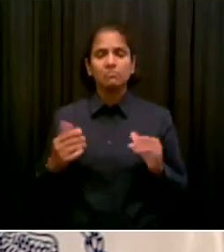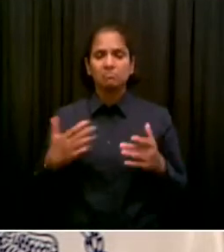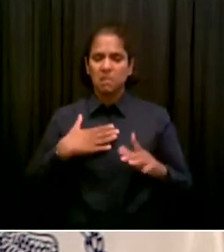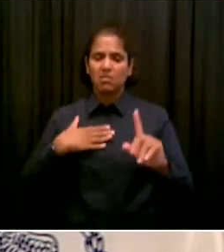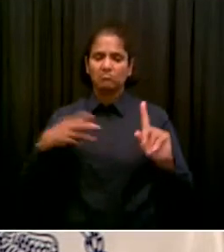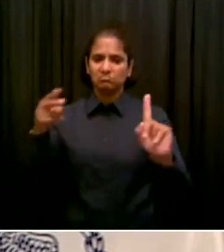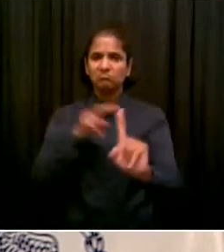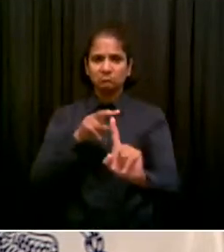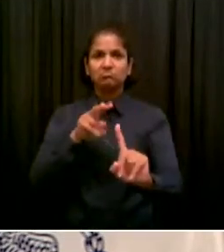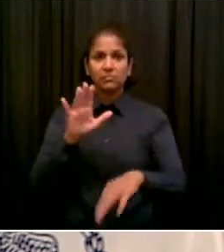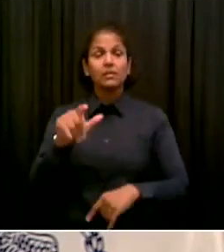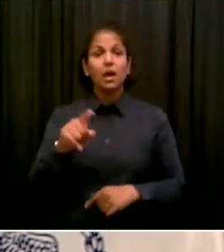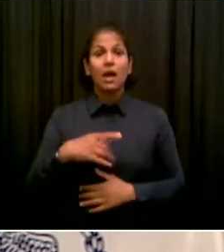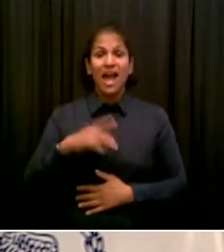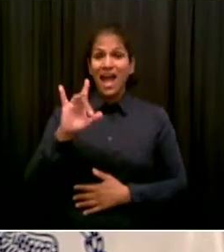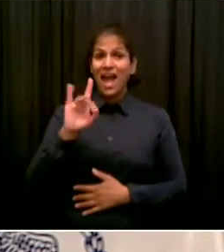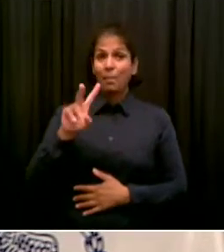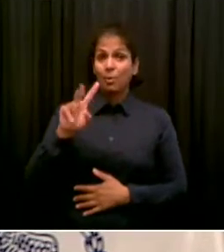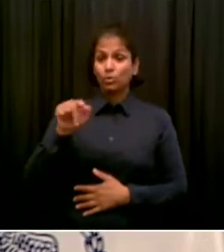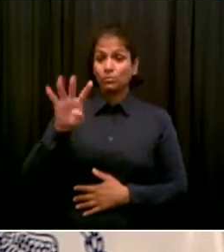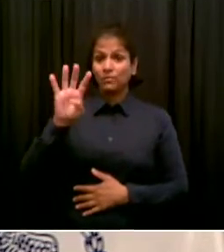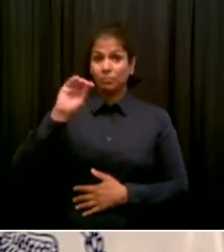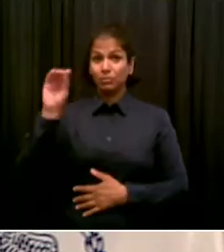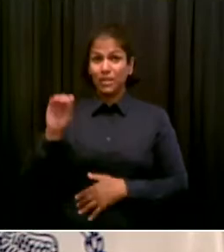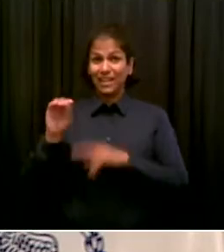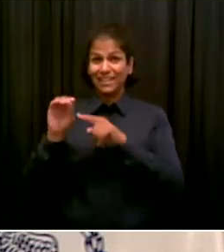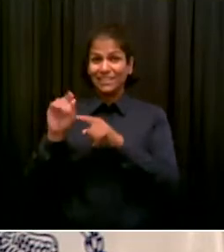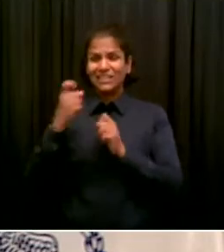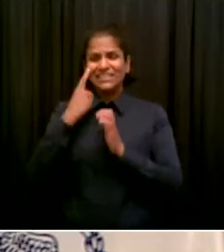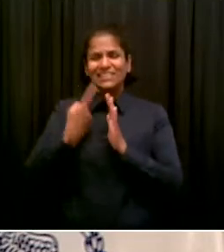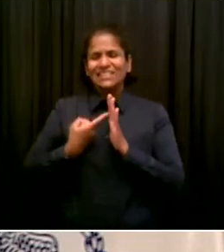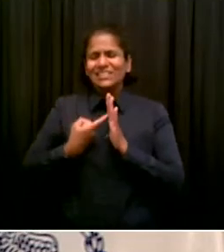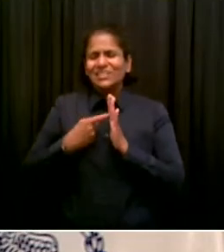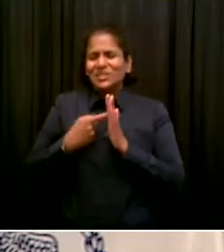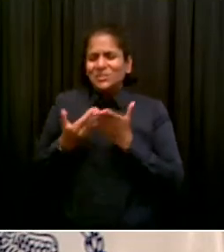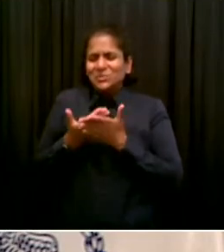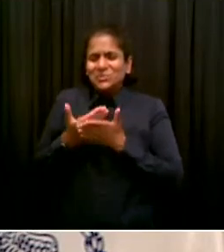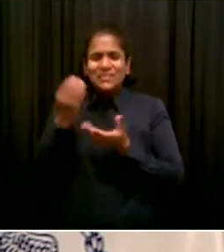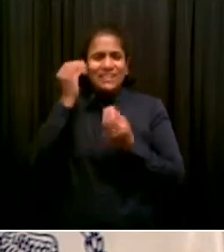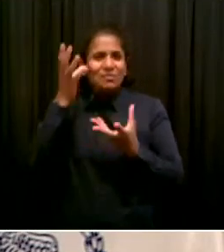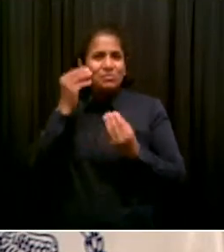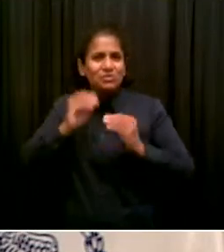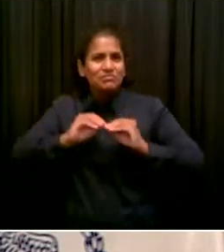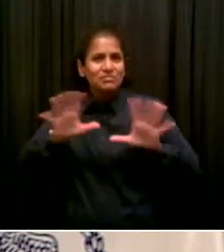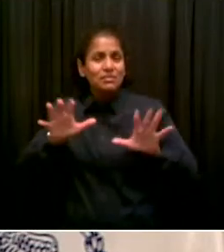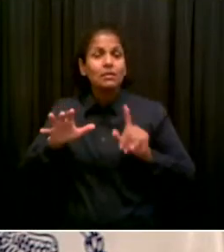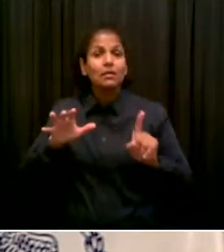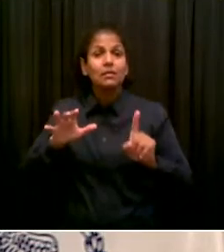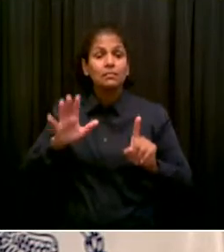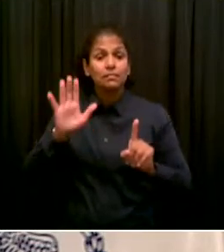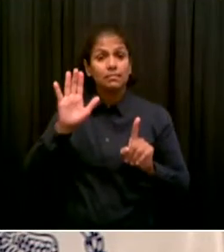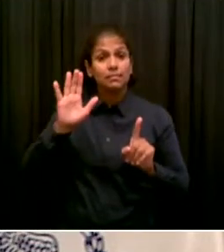THANK YOU . LET ME GIVE YOU THE FACTS SO YOU CAN SEE THE PERSPECTIVE I